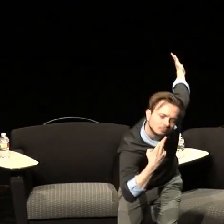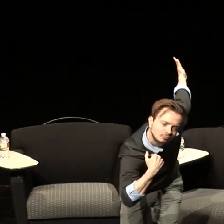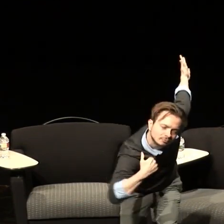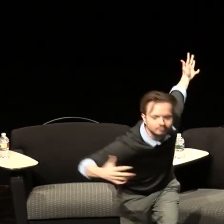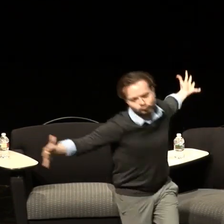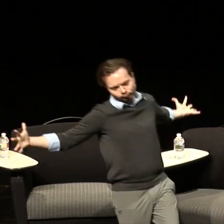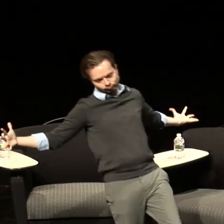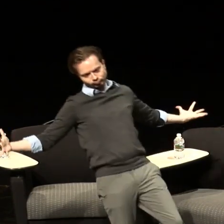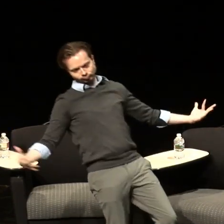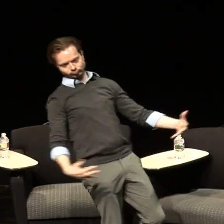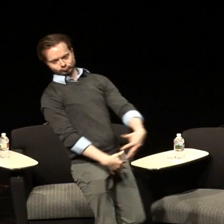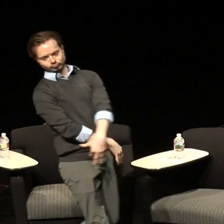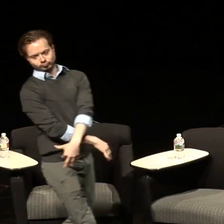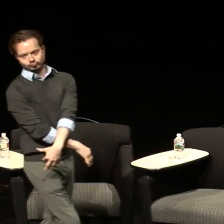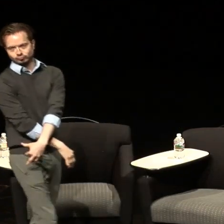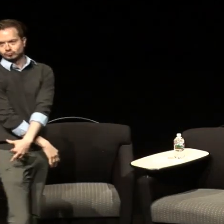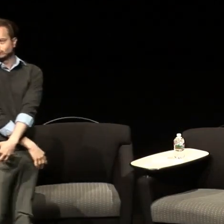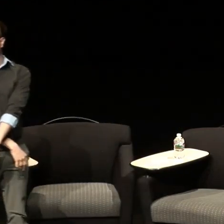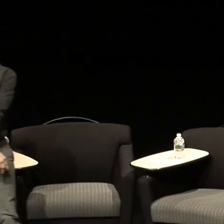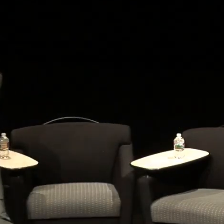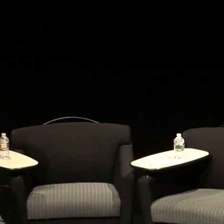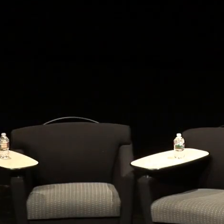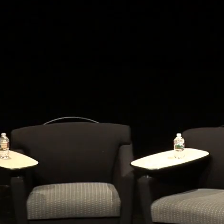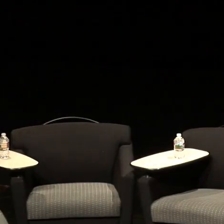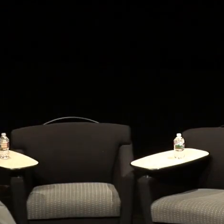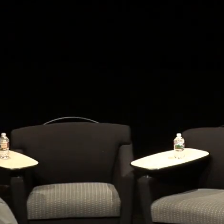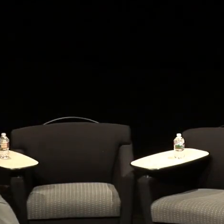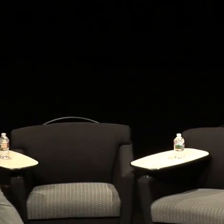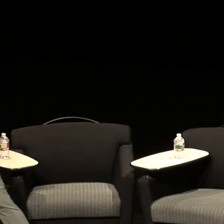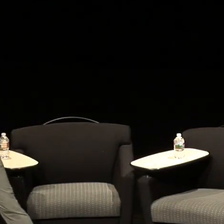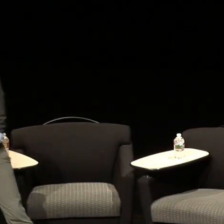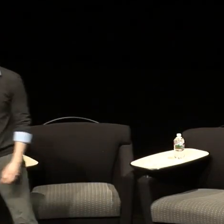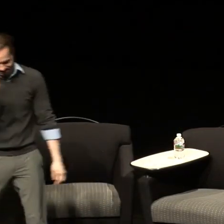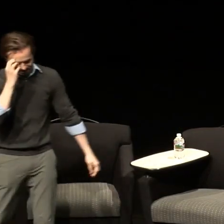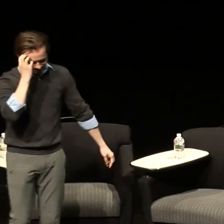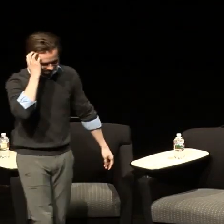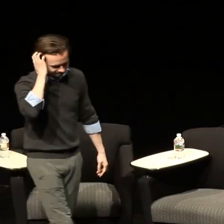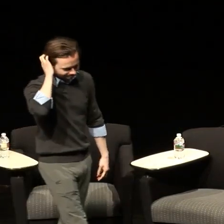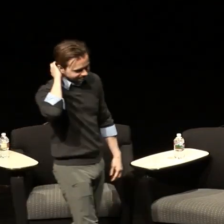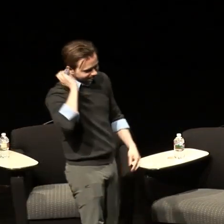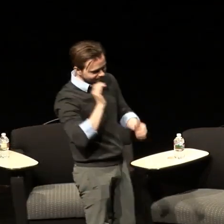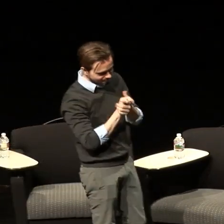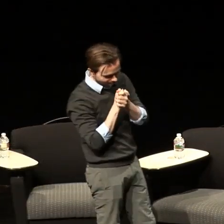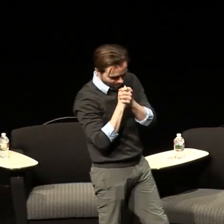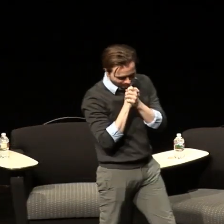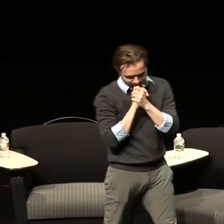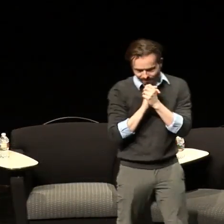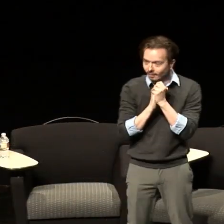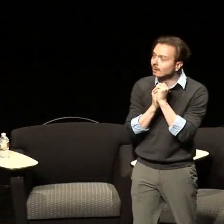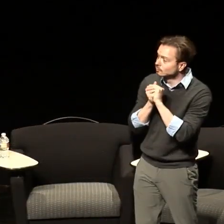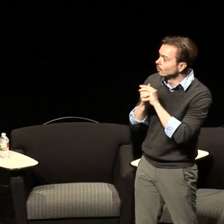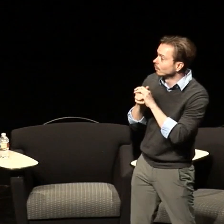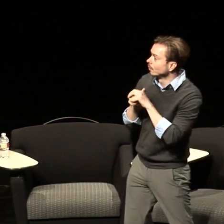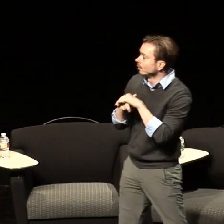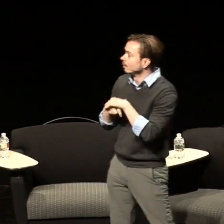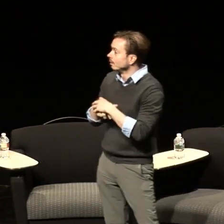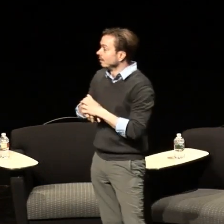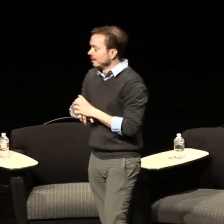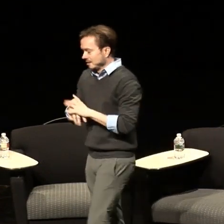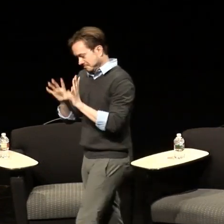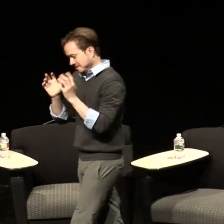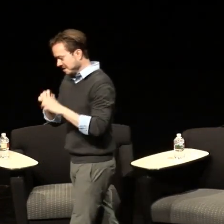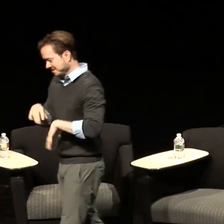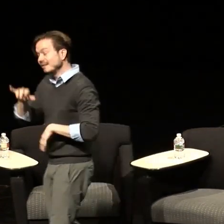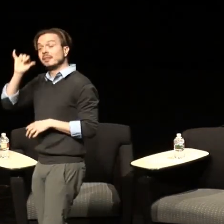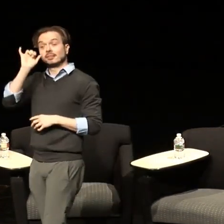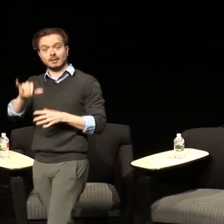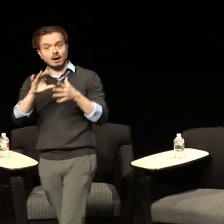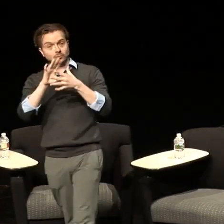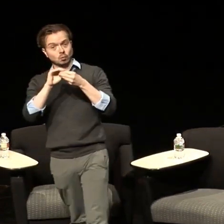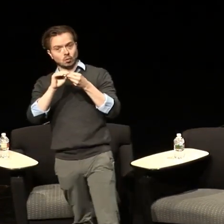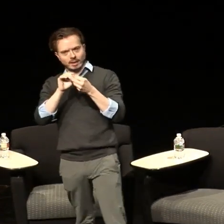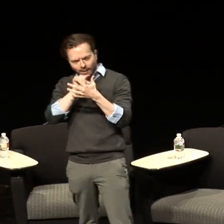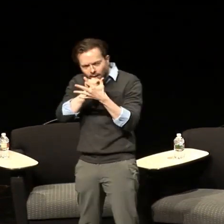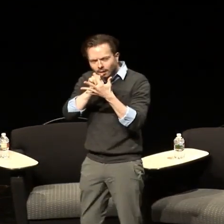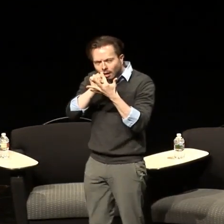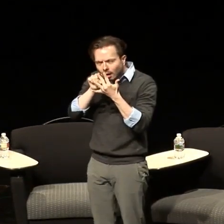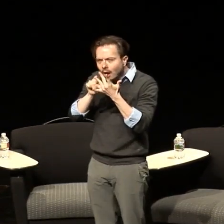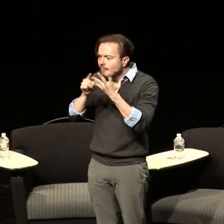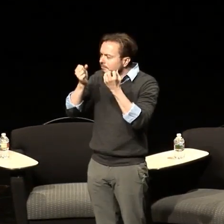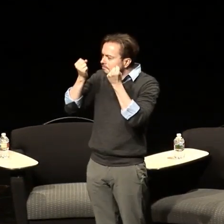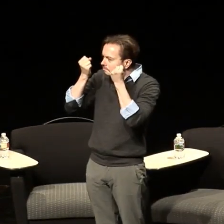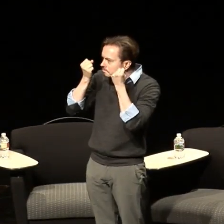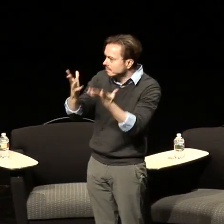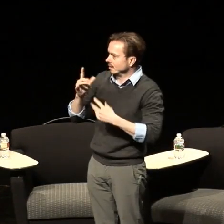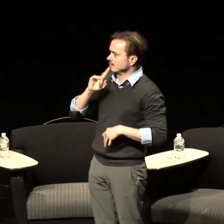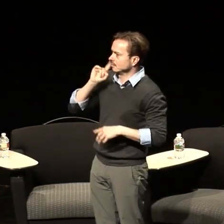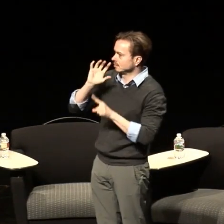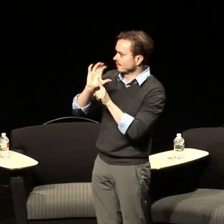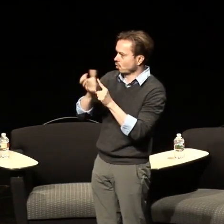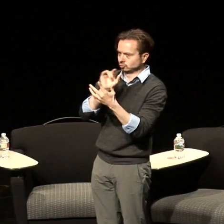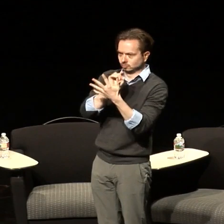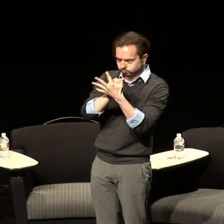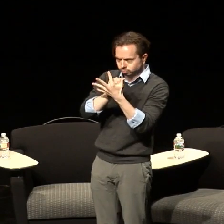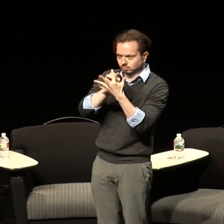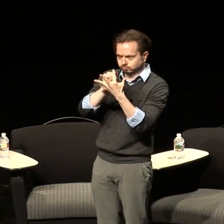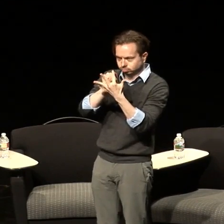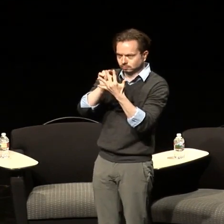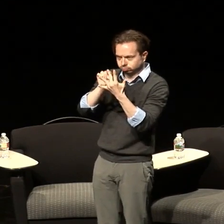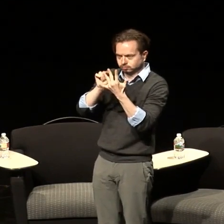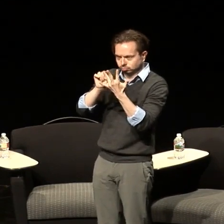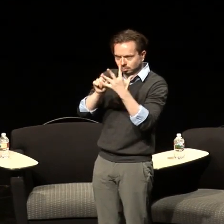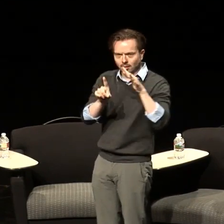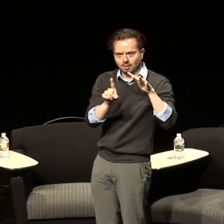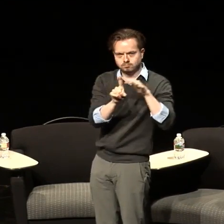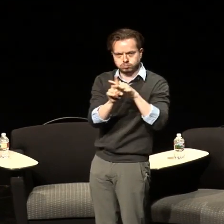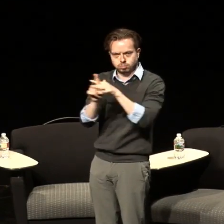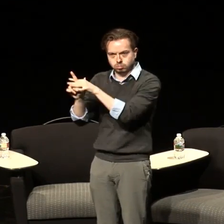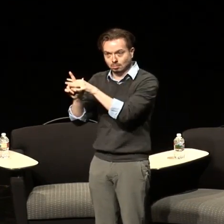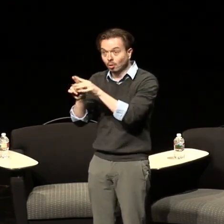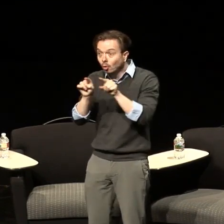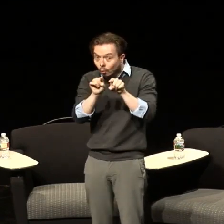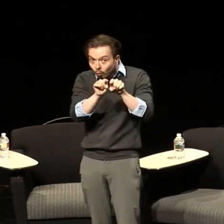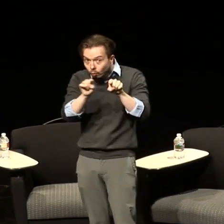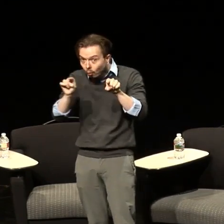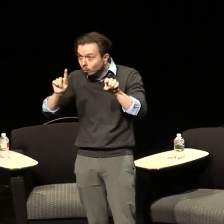red what so that story has so much to do with Deaf culture there's so many little